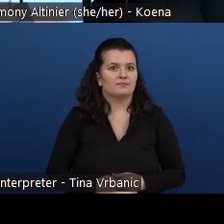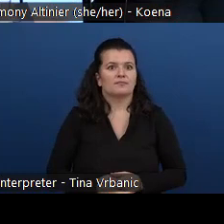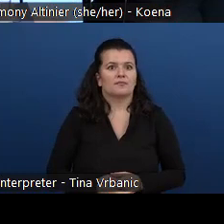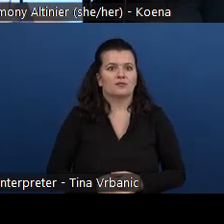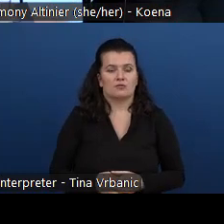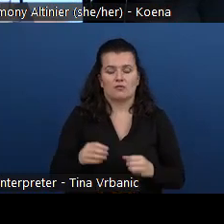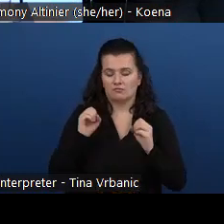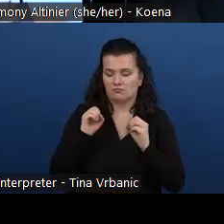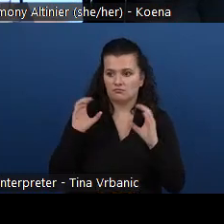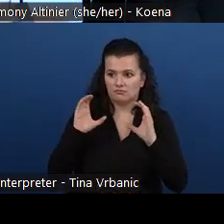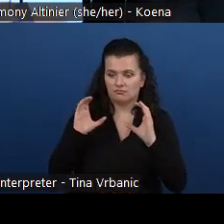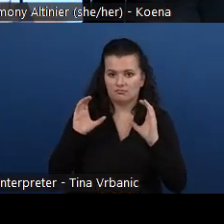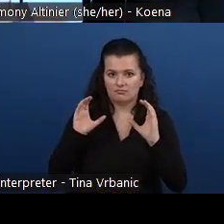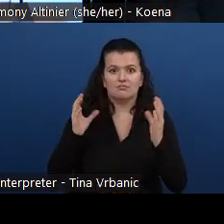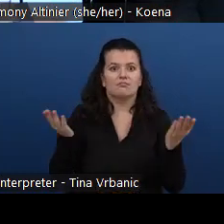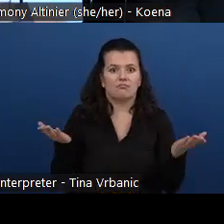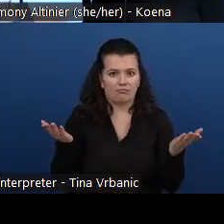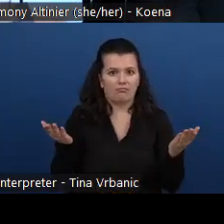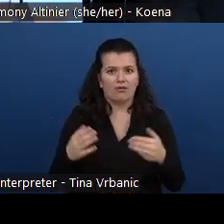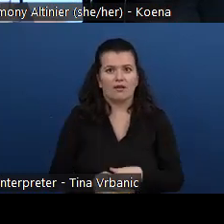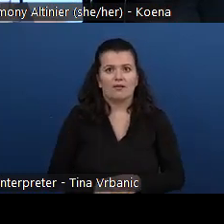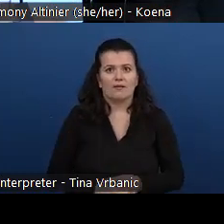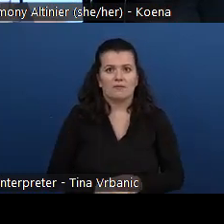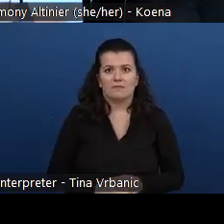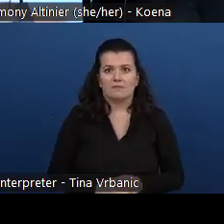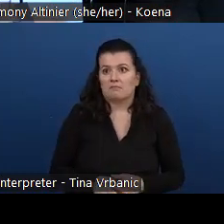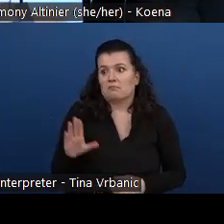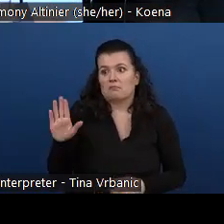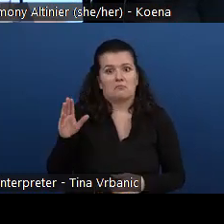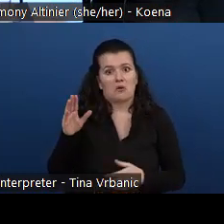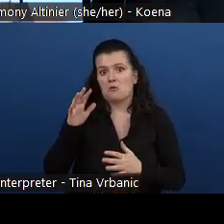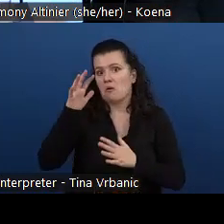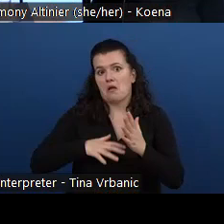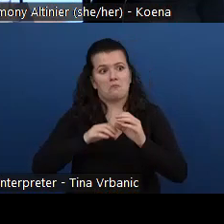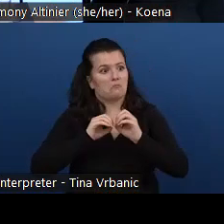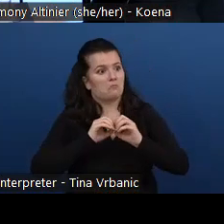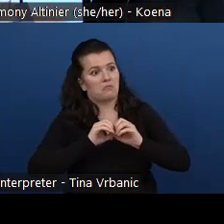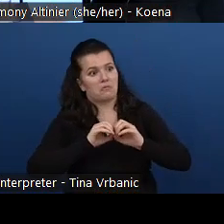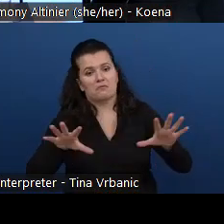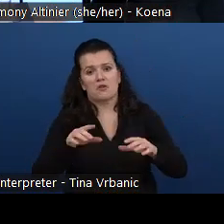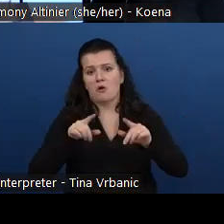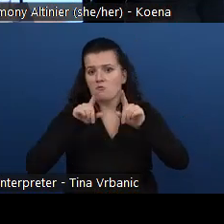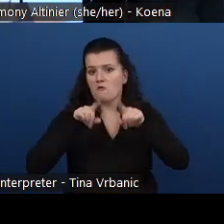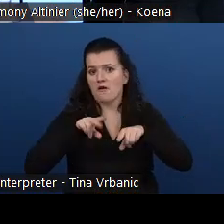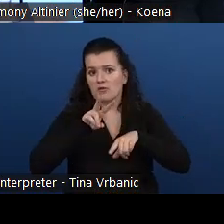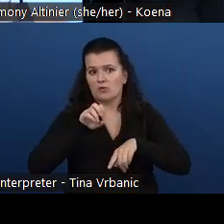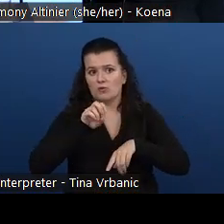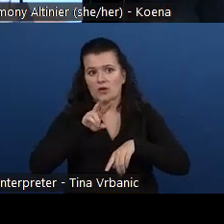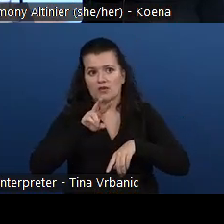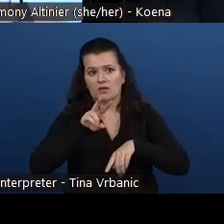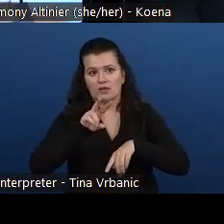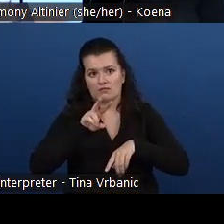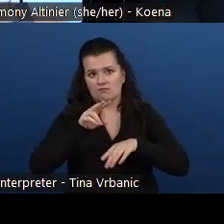This communication was made in November of 2022, so last week.